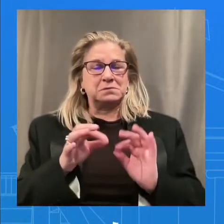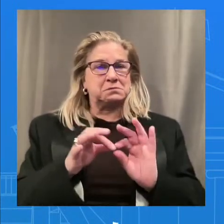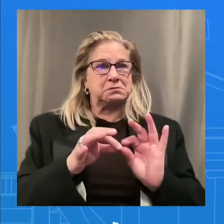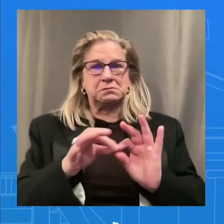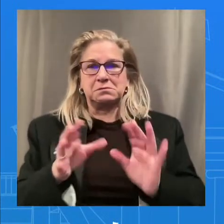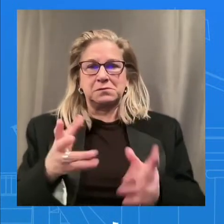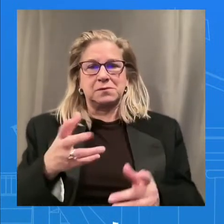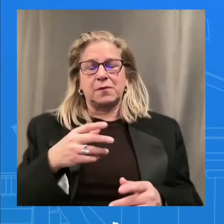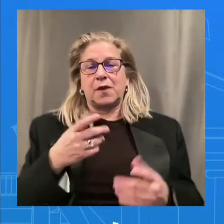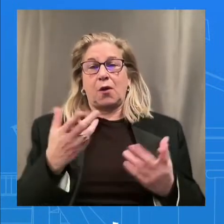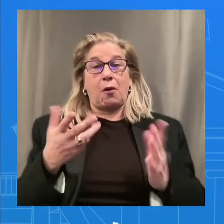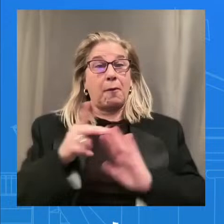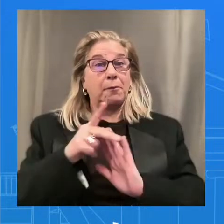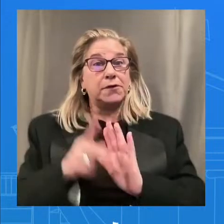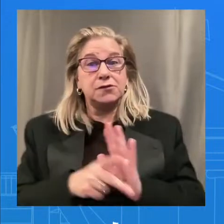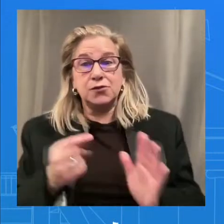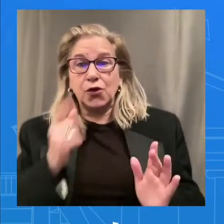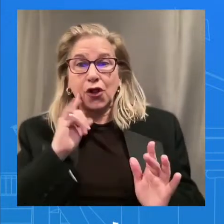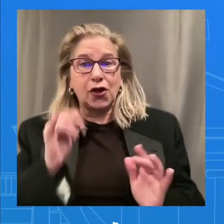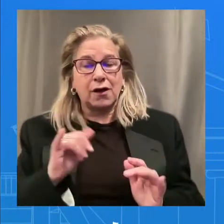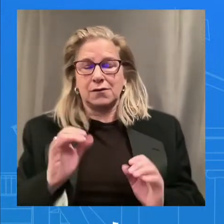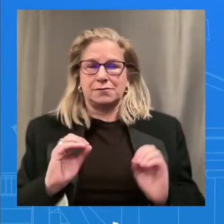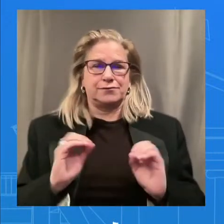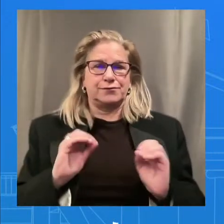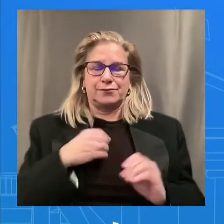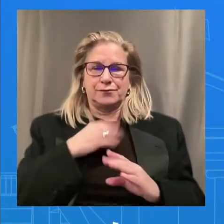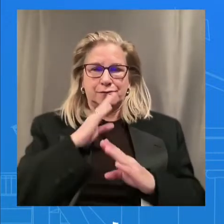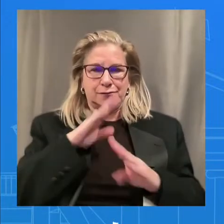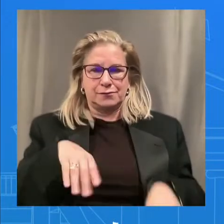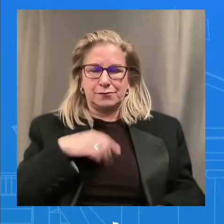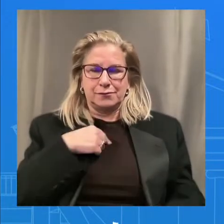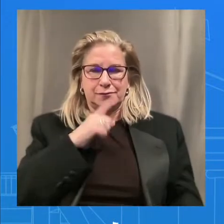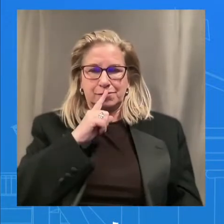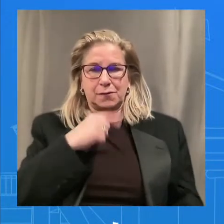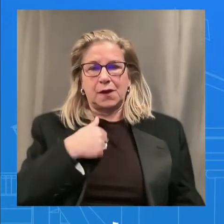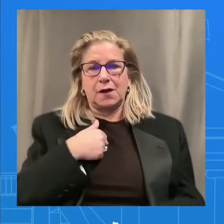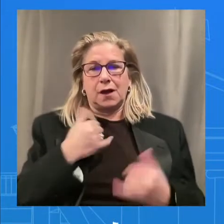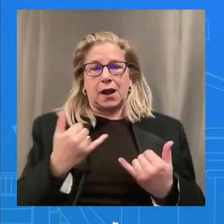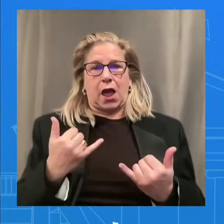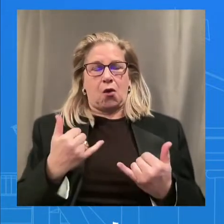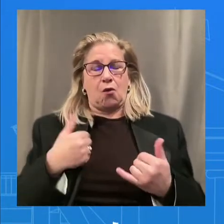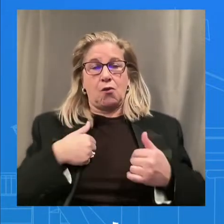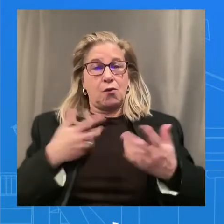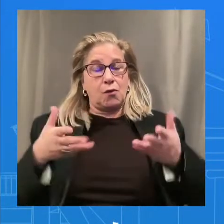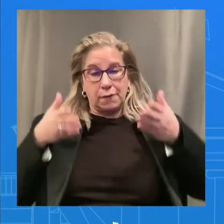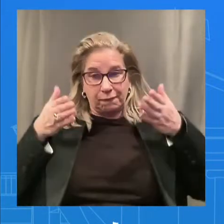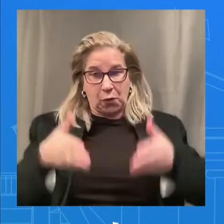We are very much focused on what’s happening on the ground, helping local and state officials.